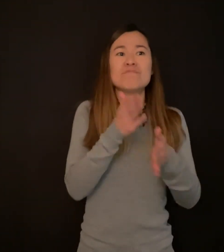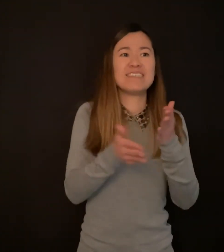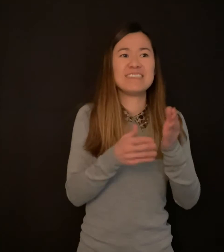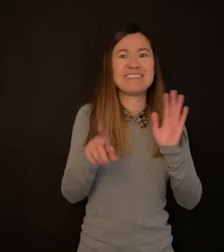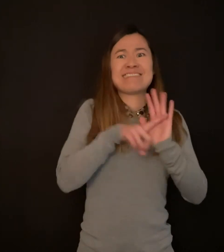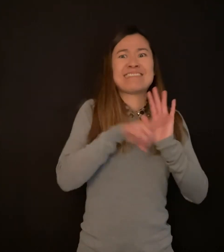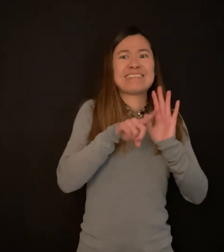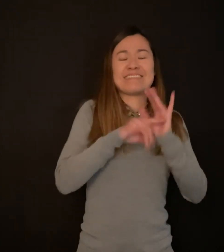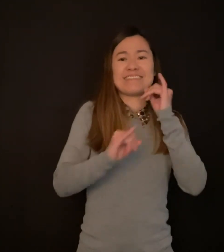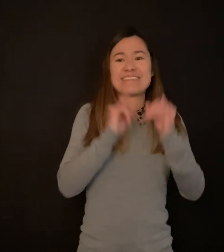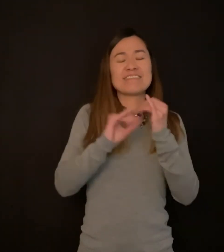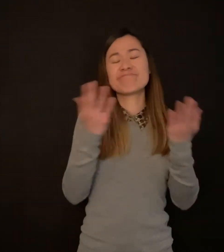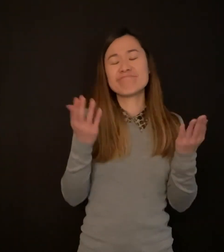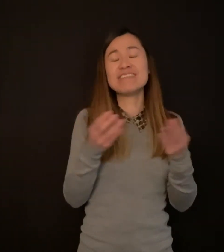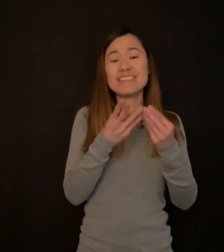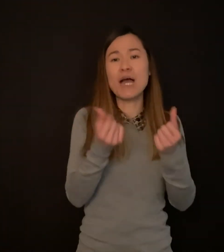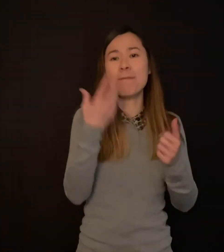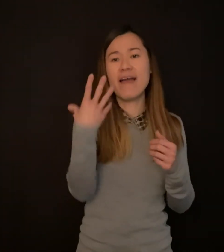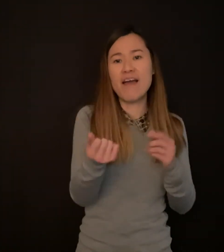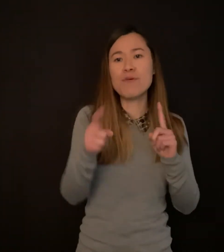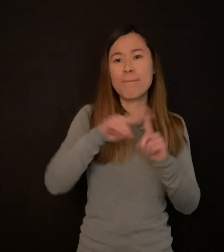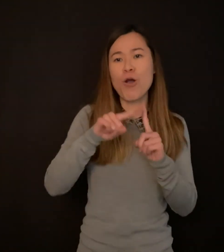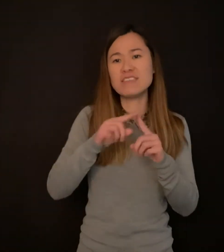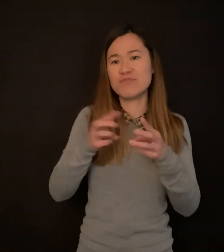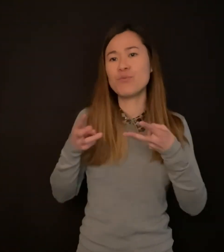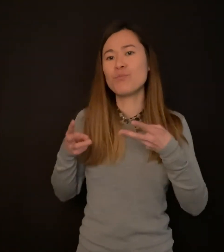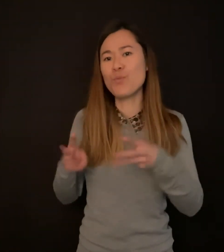No, it's better to eat healthy food and